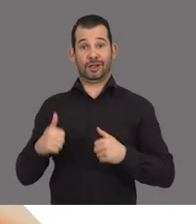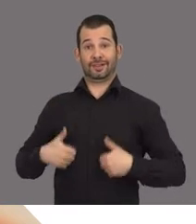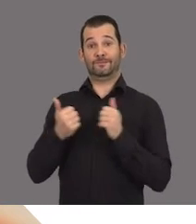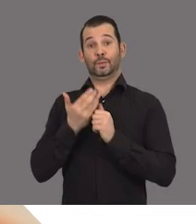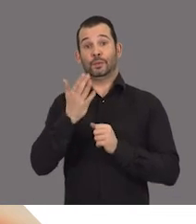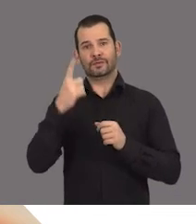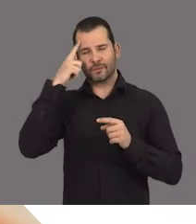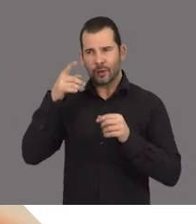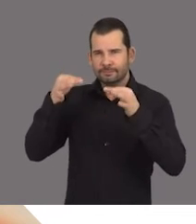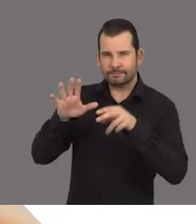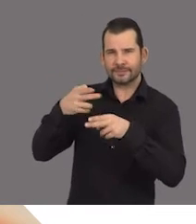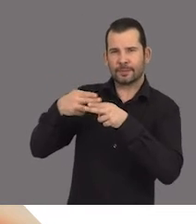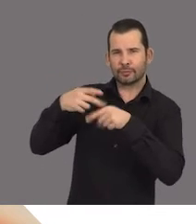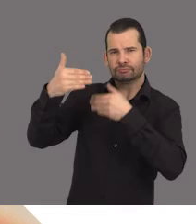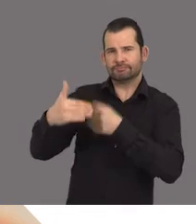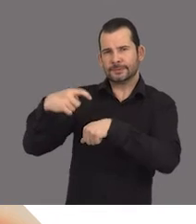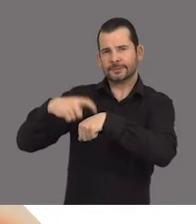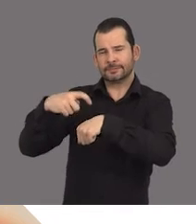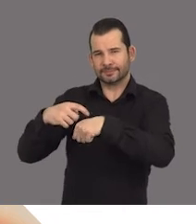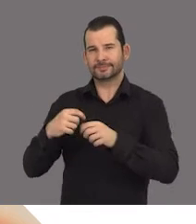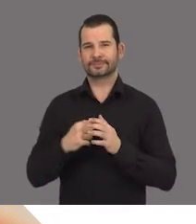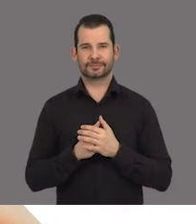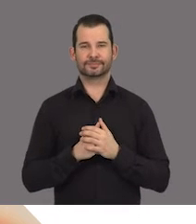for a determined temporary period of time.